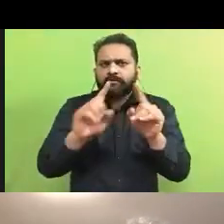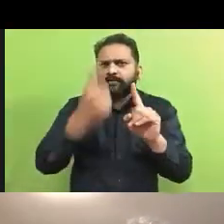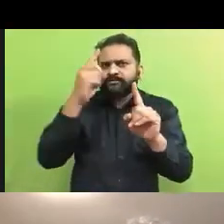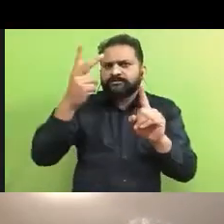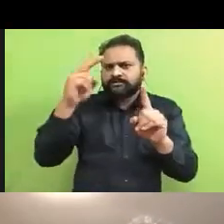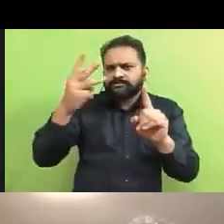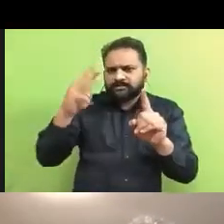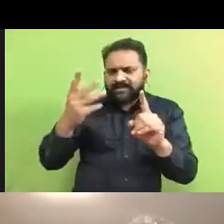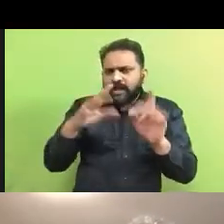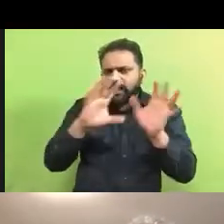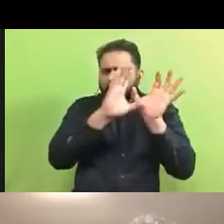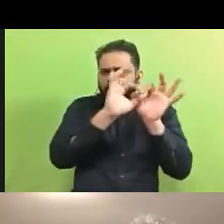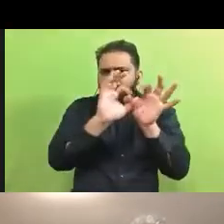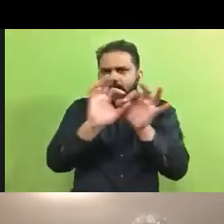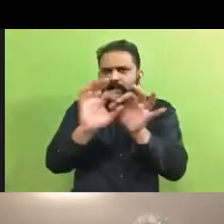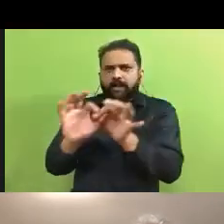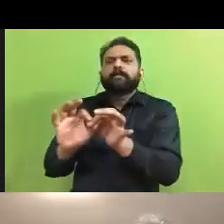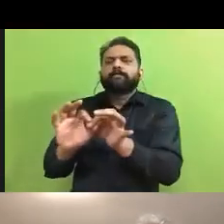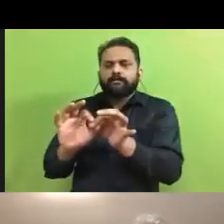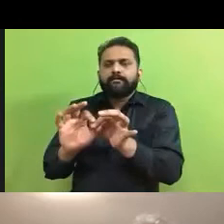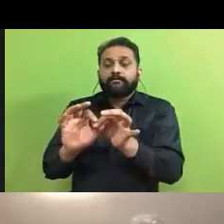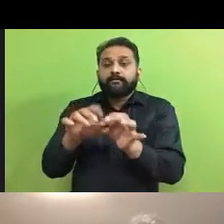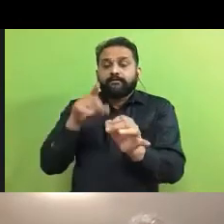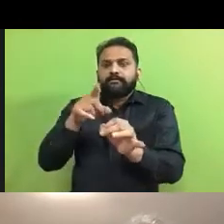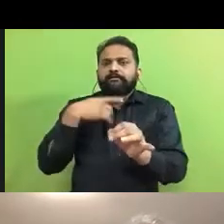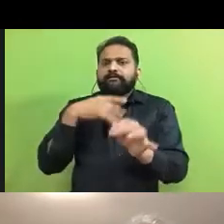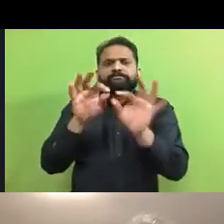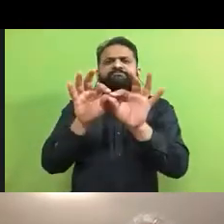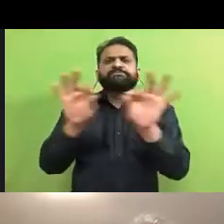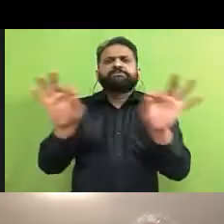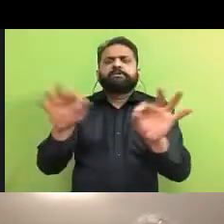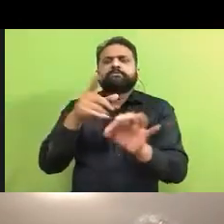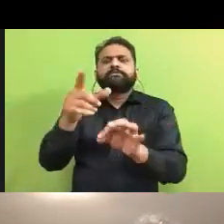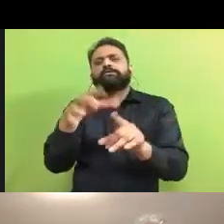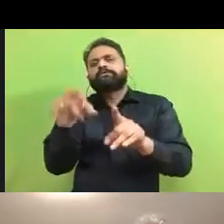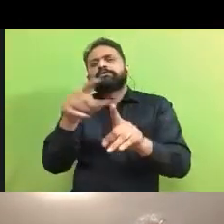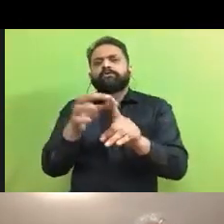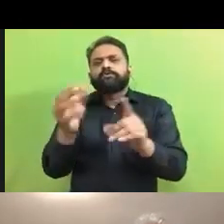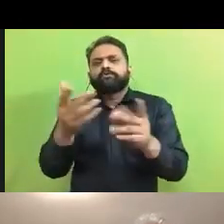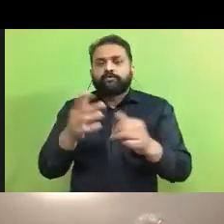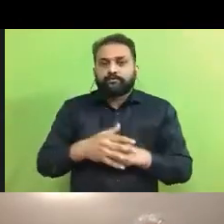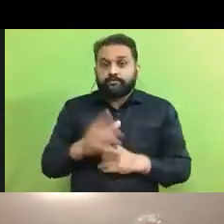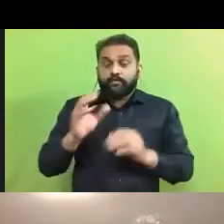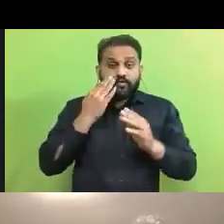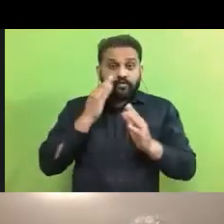for that the one very simple thing to do when you start reading the moot problem take a